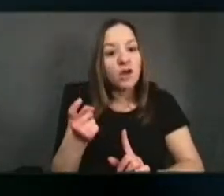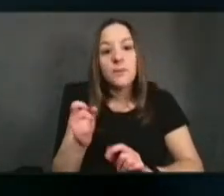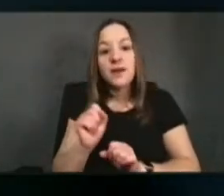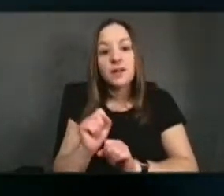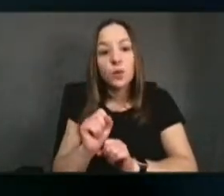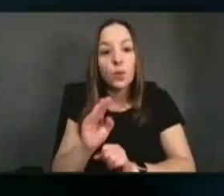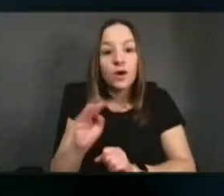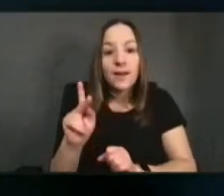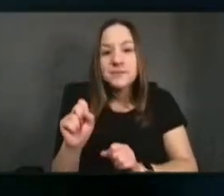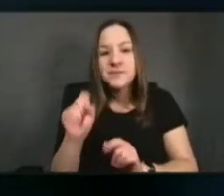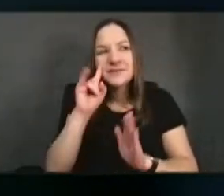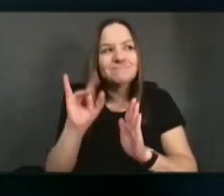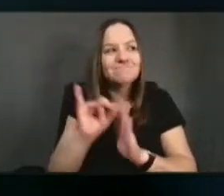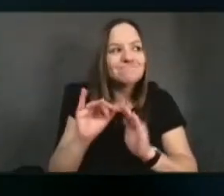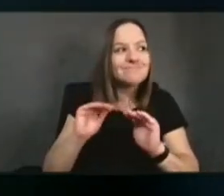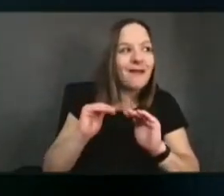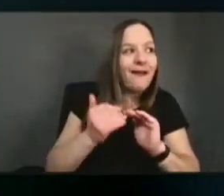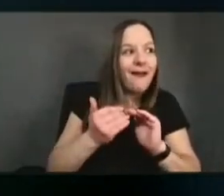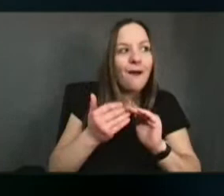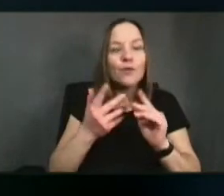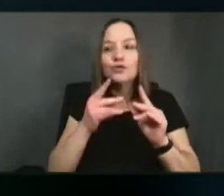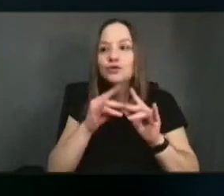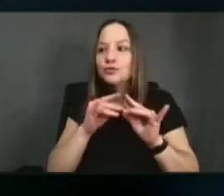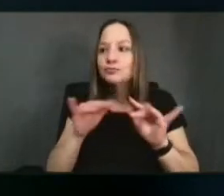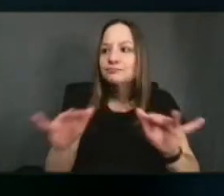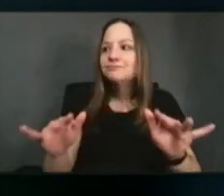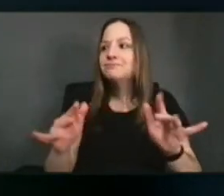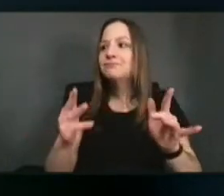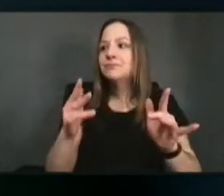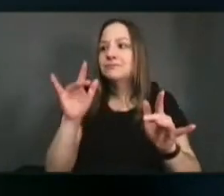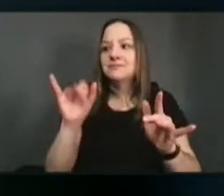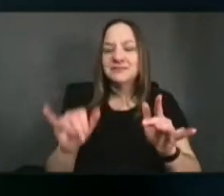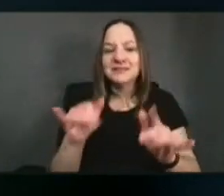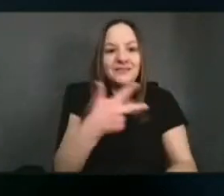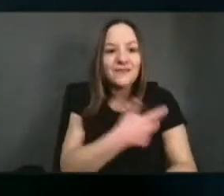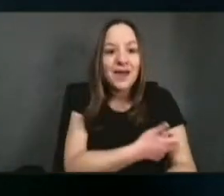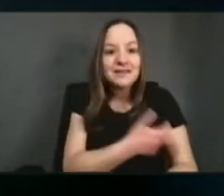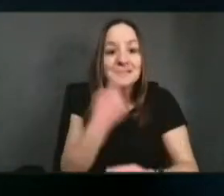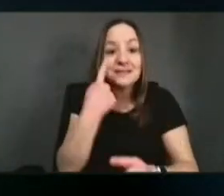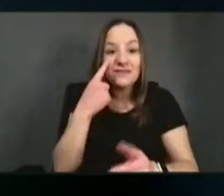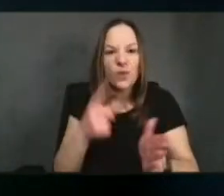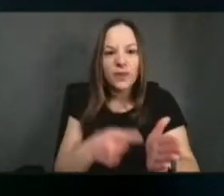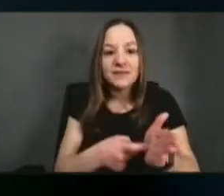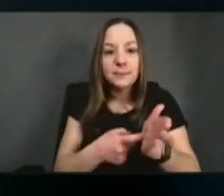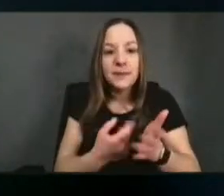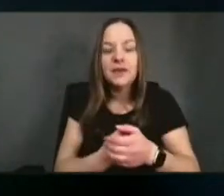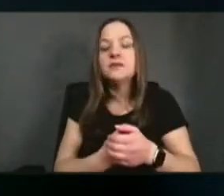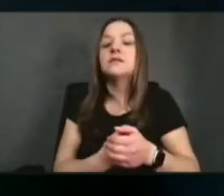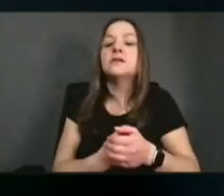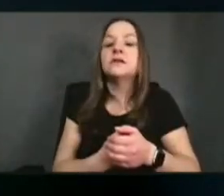away with M.C.P.S. identifying mechanisms on how to get vaccine